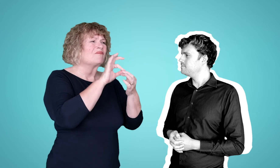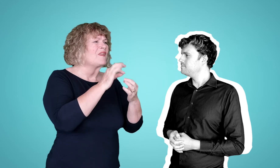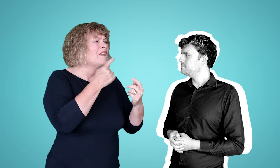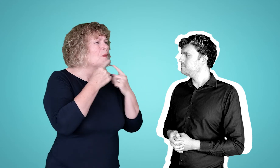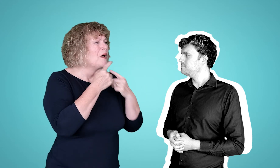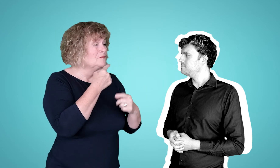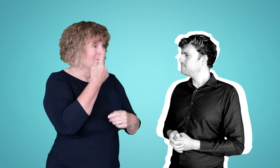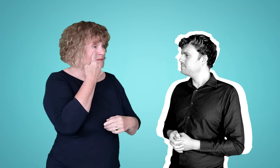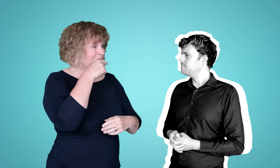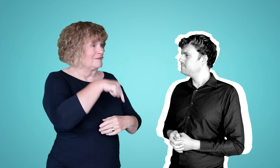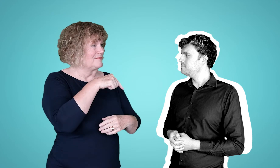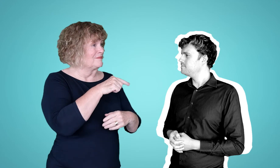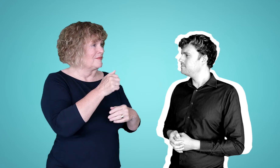Further contact information